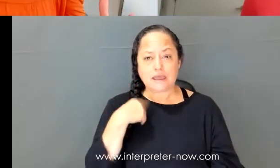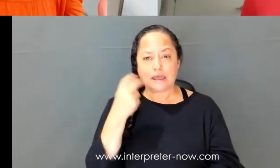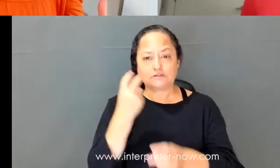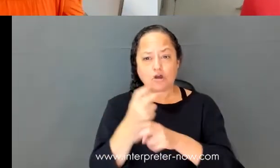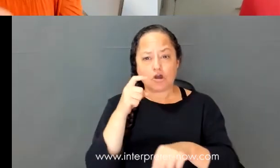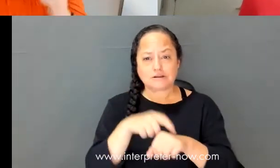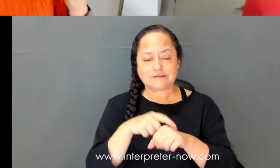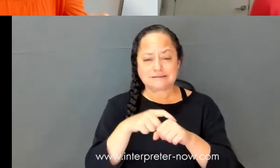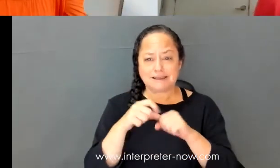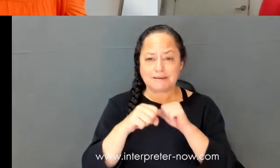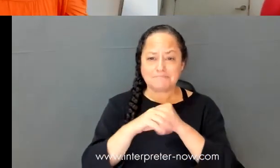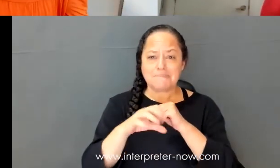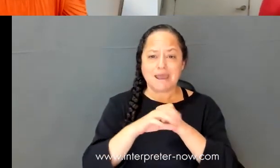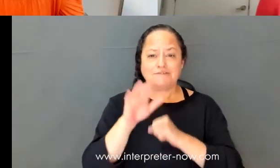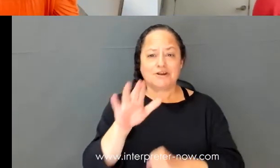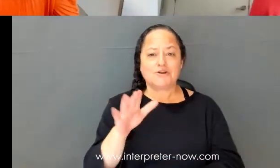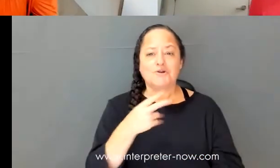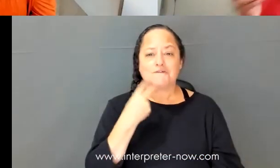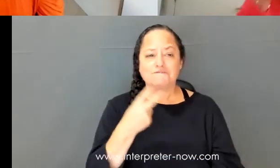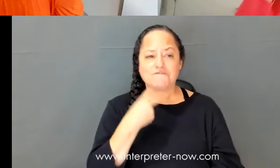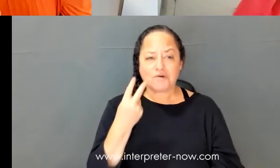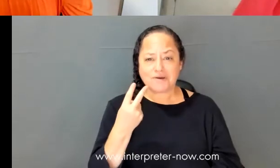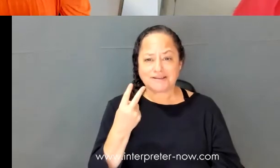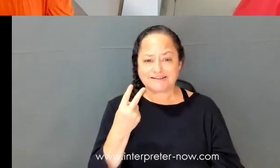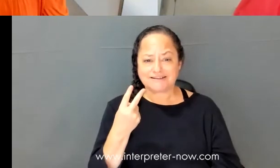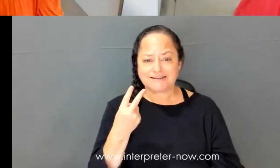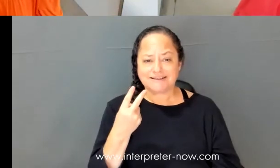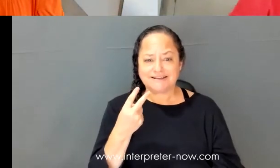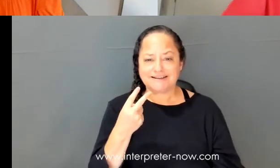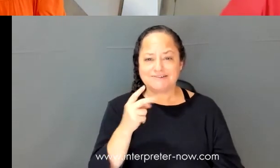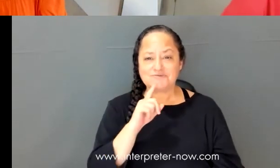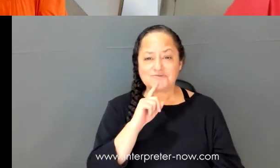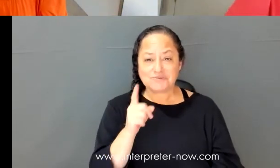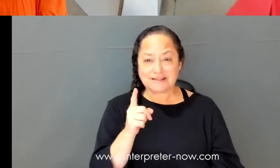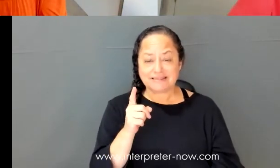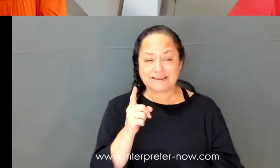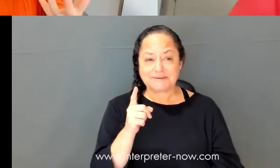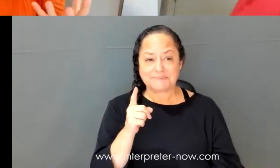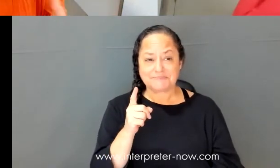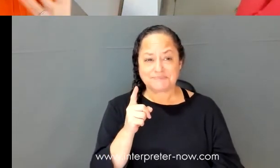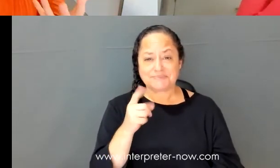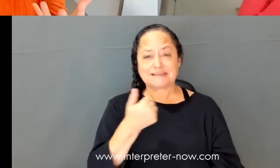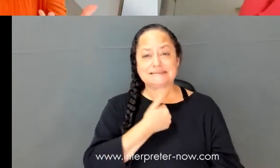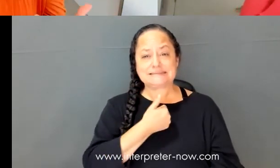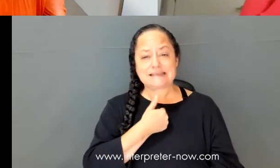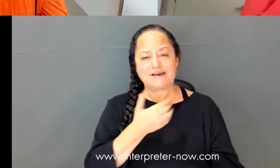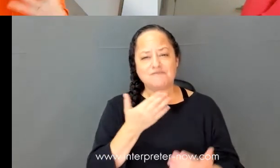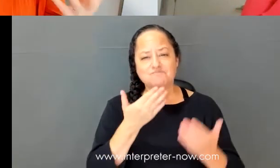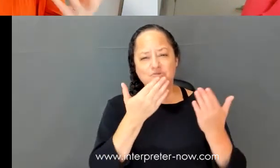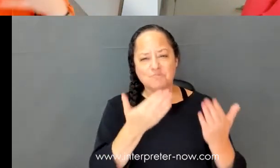her own voice. And really, self-promotion can be hard.